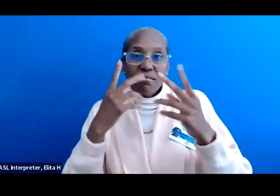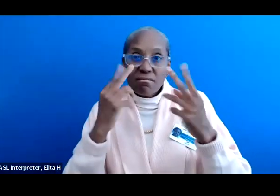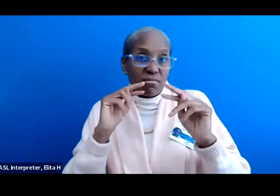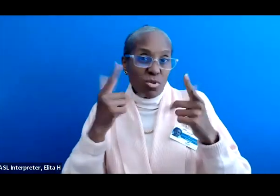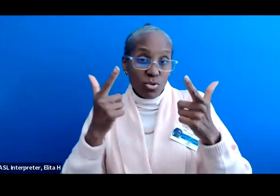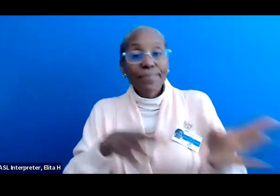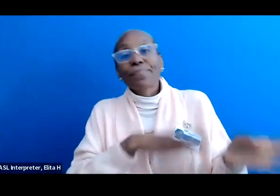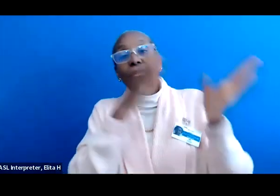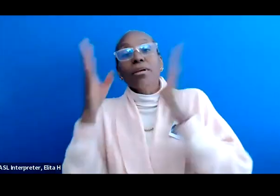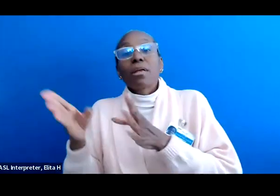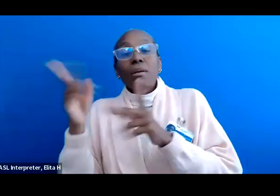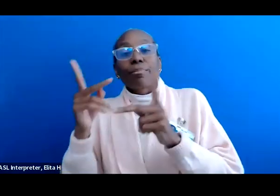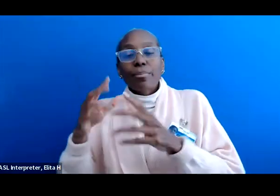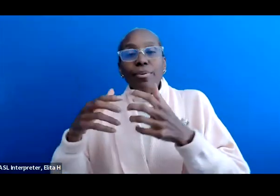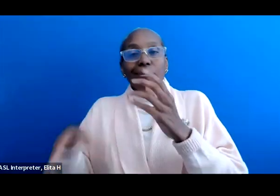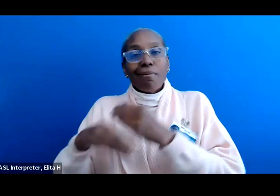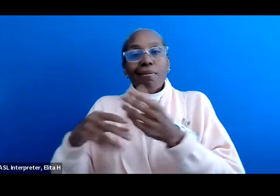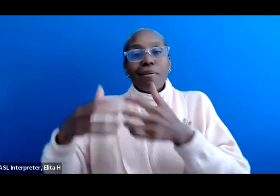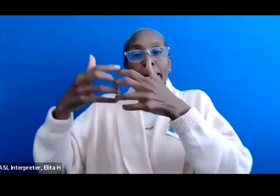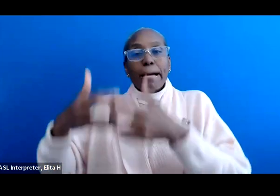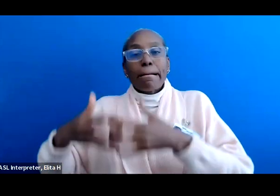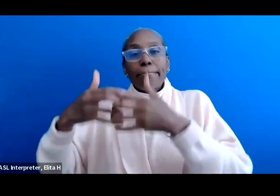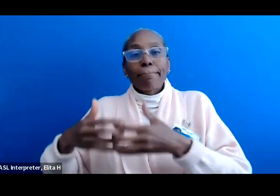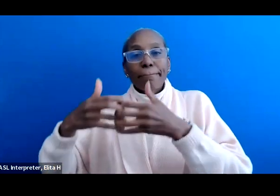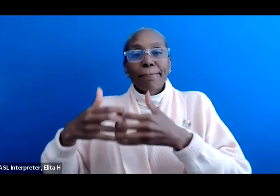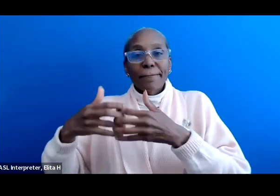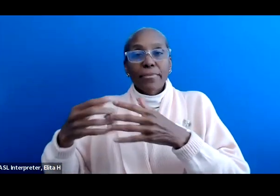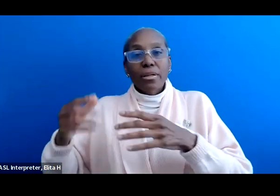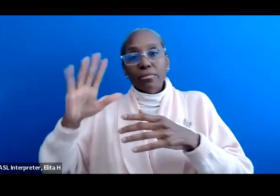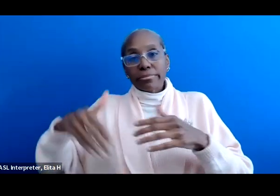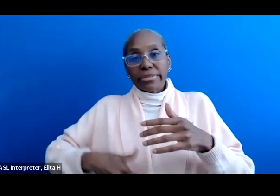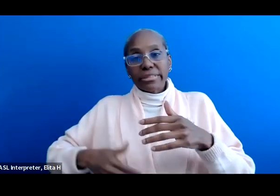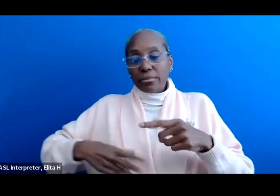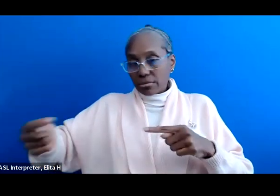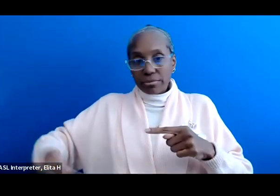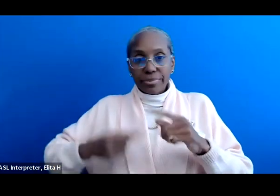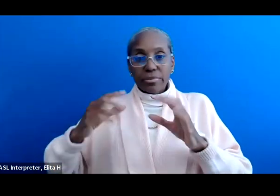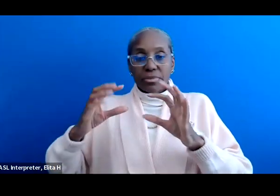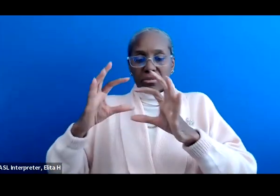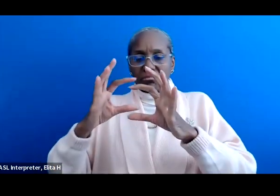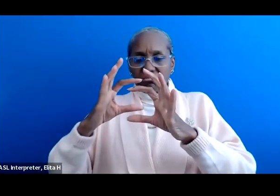Some people will have a pump put in. It's a little pump that goes in the abdomen. It's about like that big.